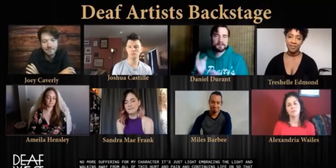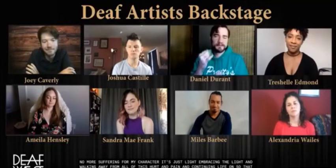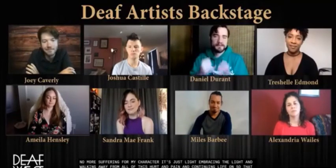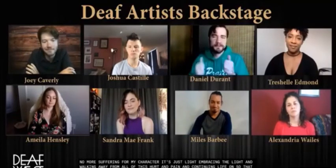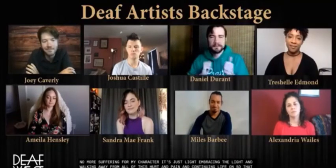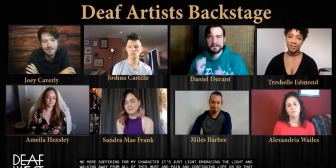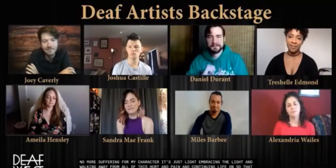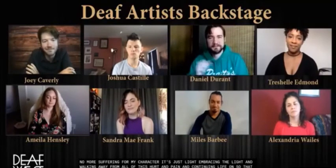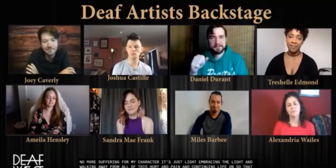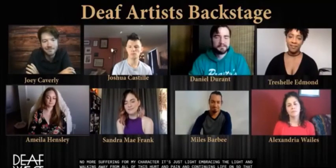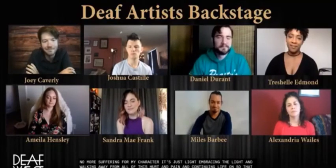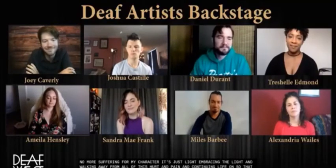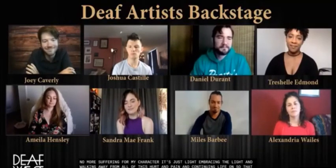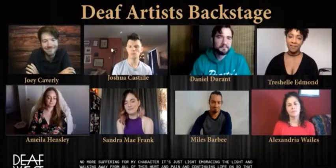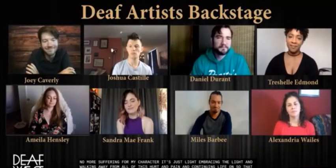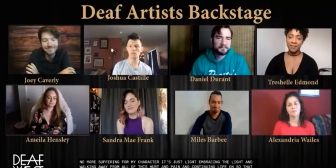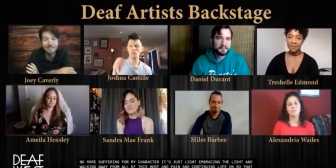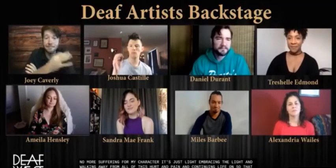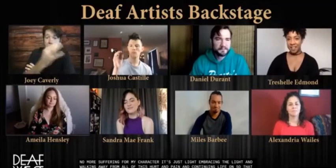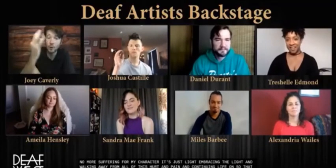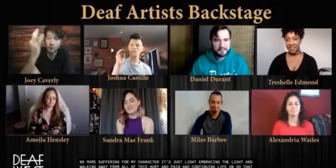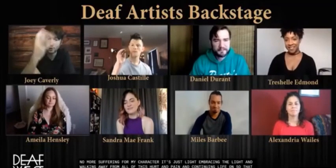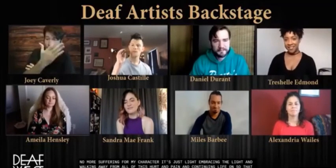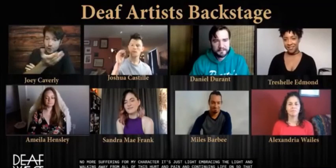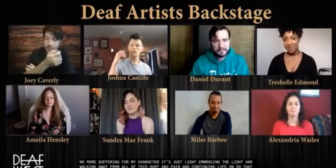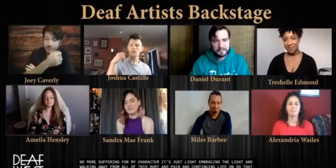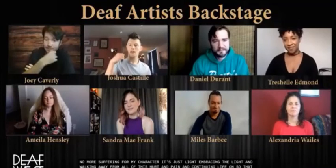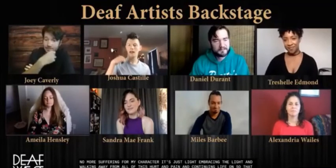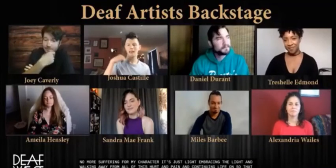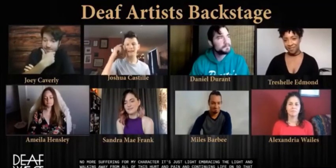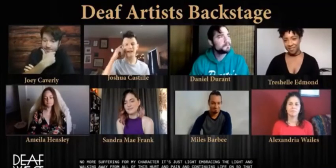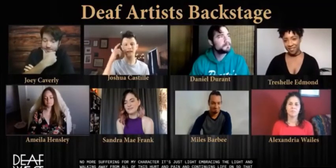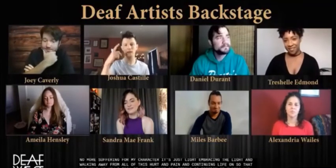The darkness happens and whatever happens after that is what it is.